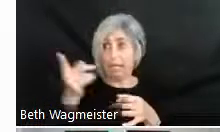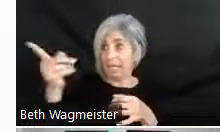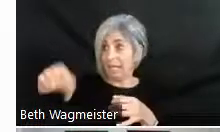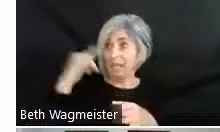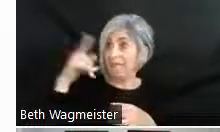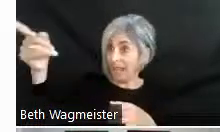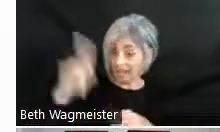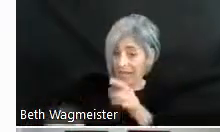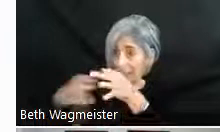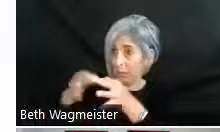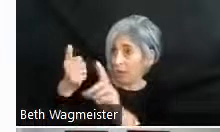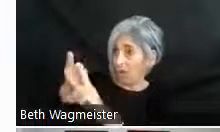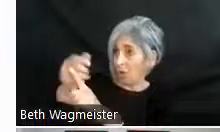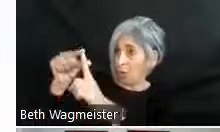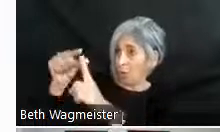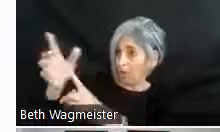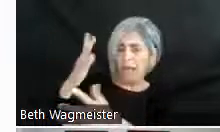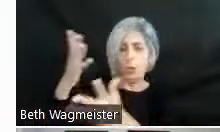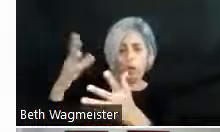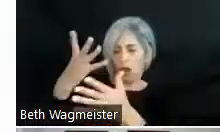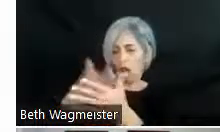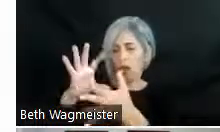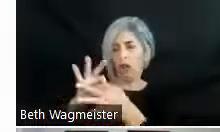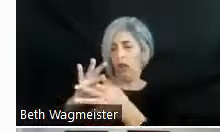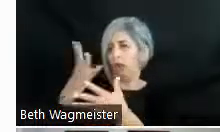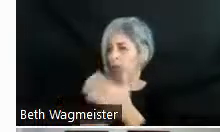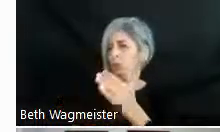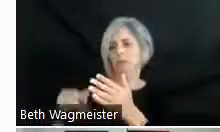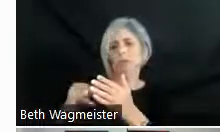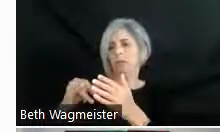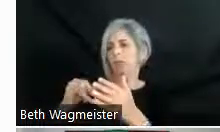words, you will lose the buy in from that person. Simply put. Because they can't even